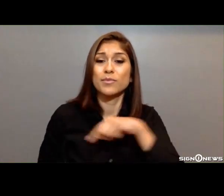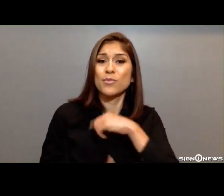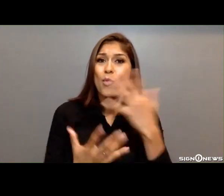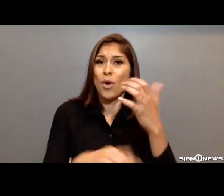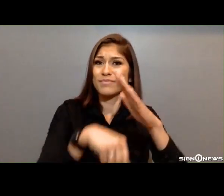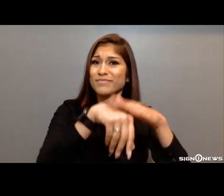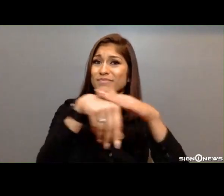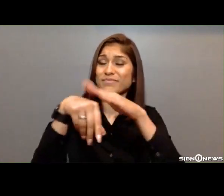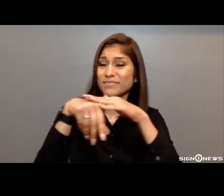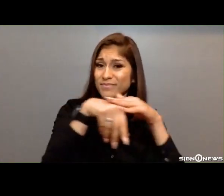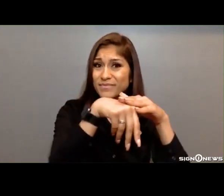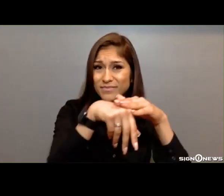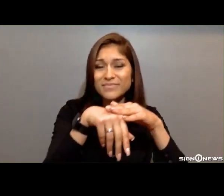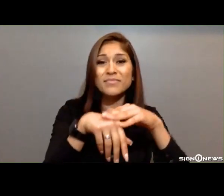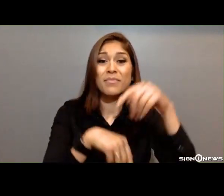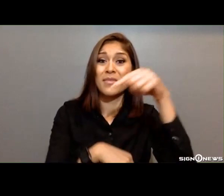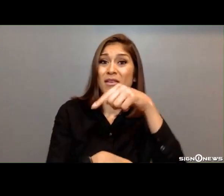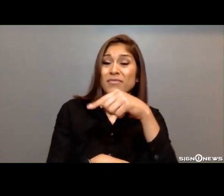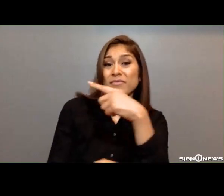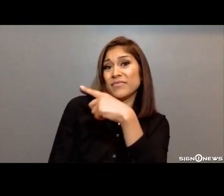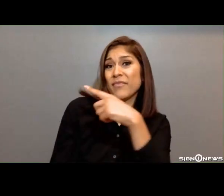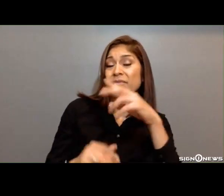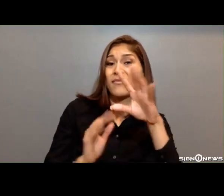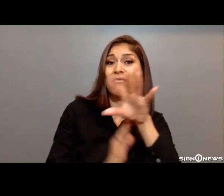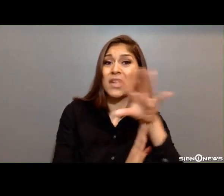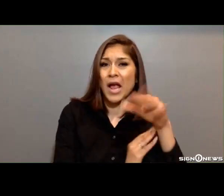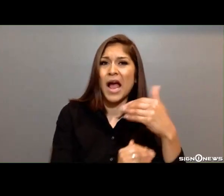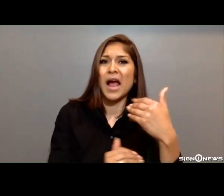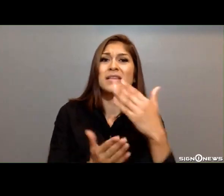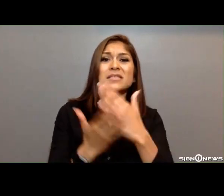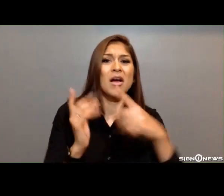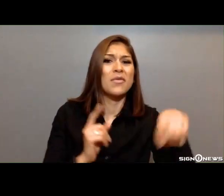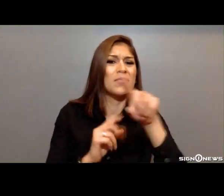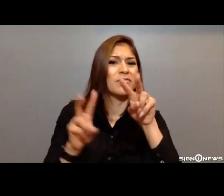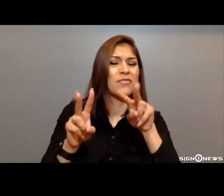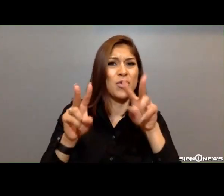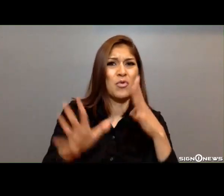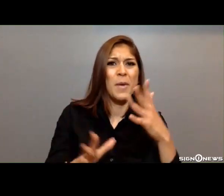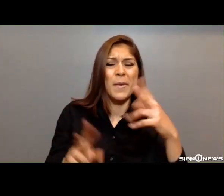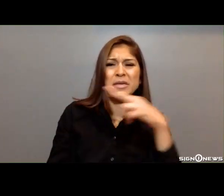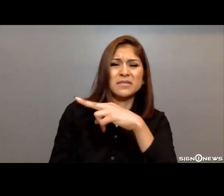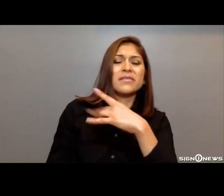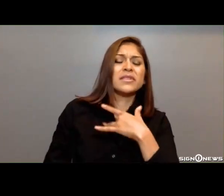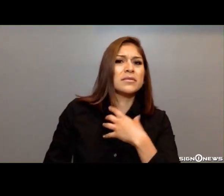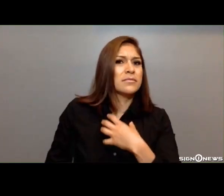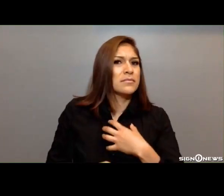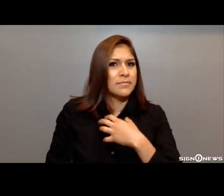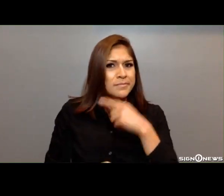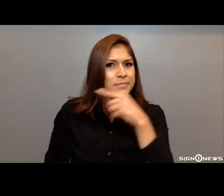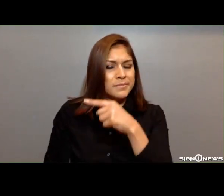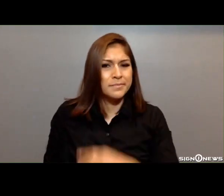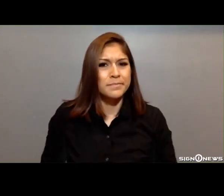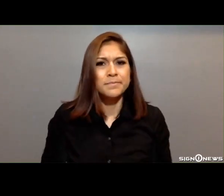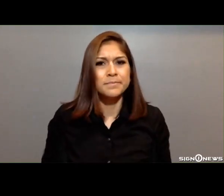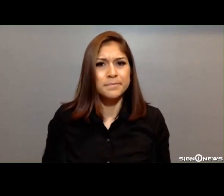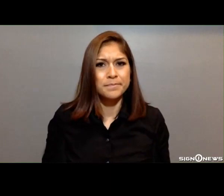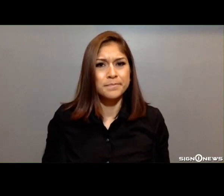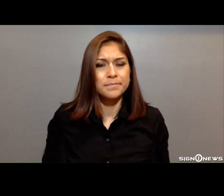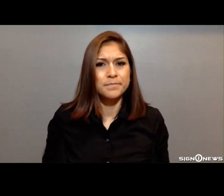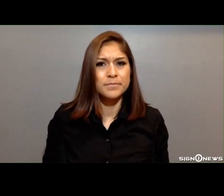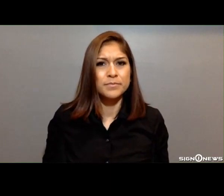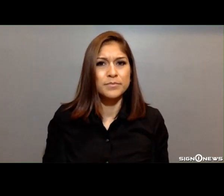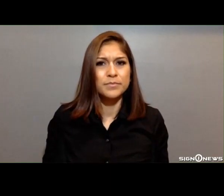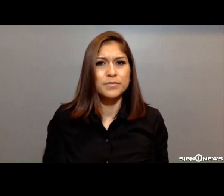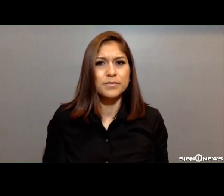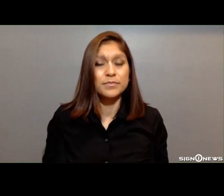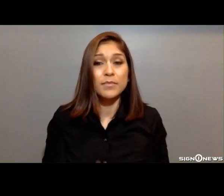We want to warn you some viewers may find this video disturbing.